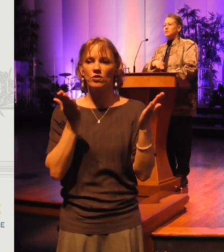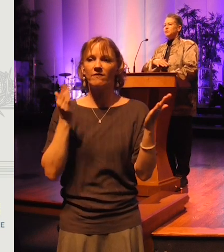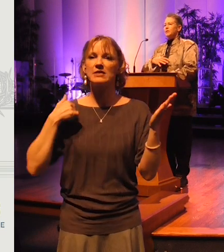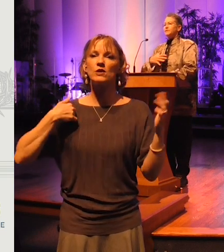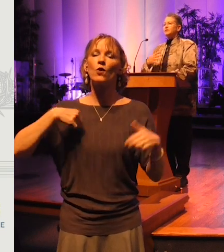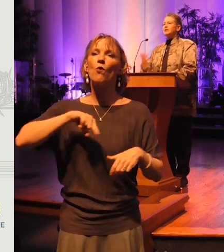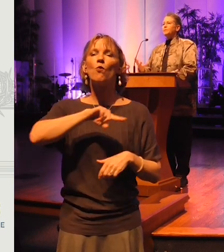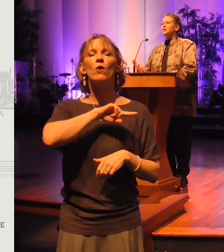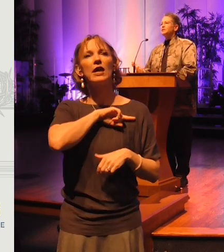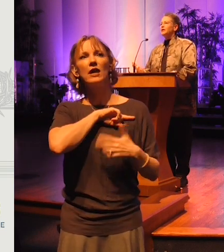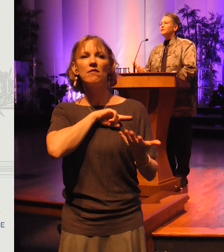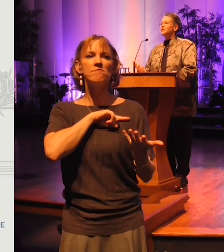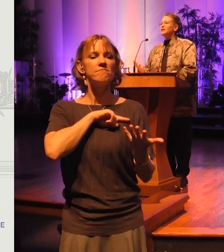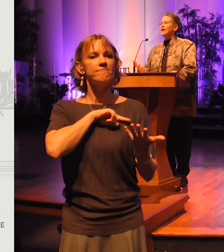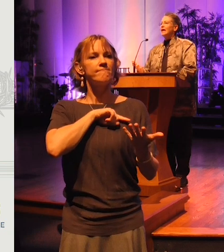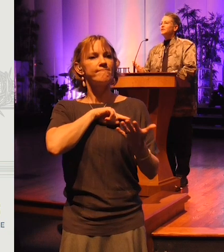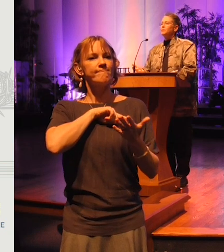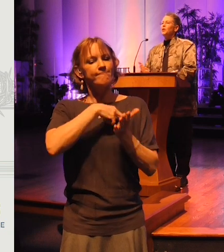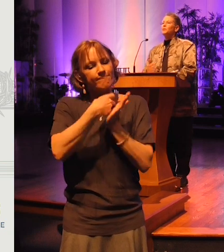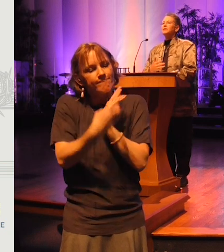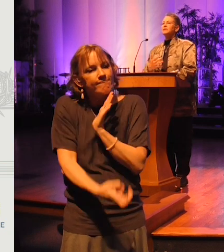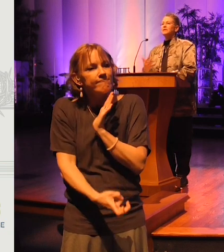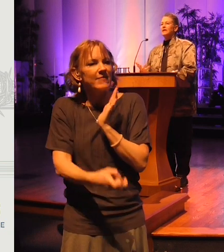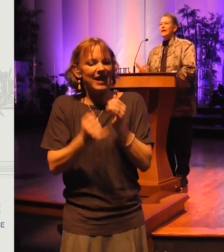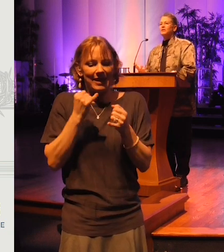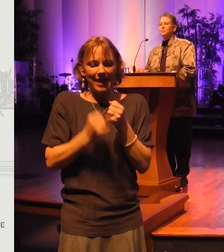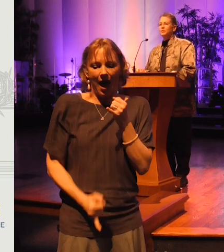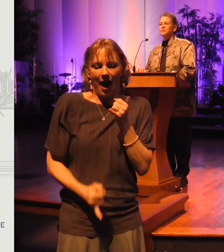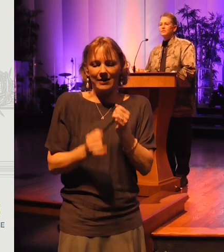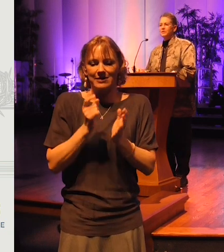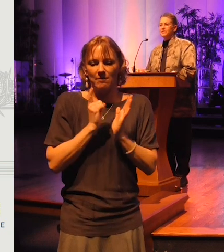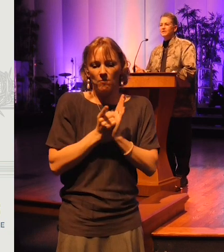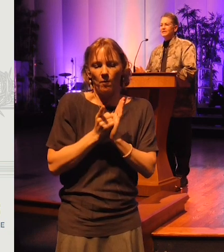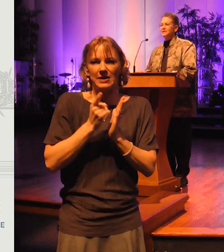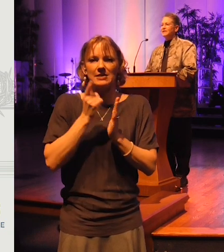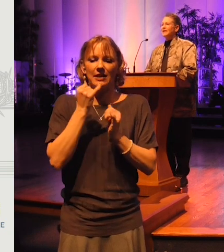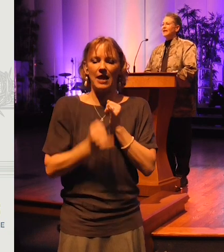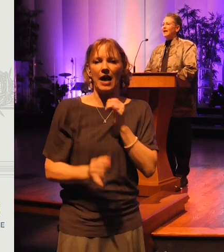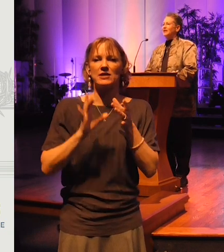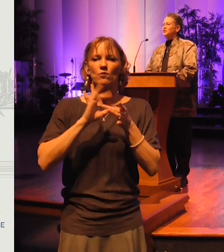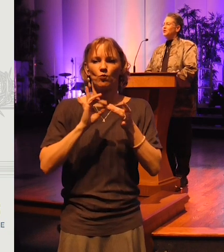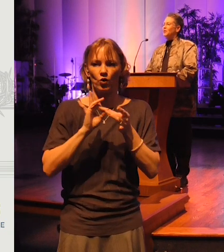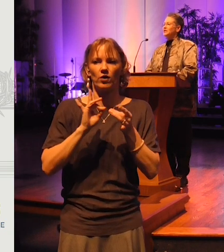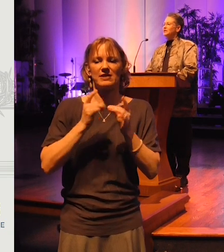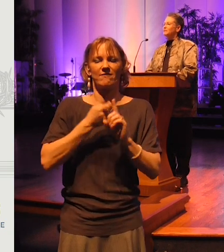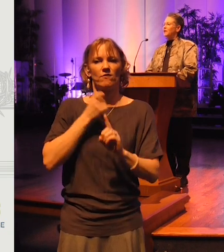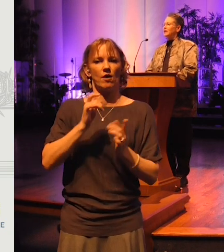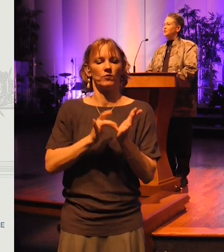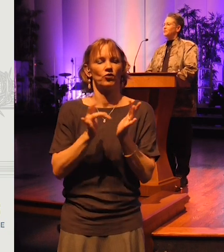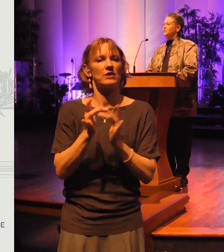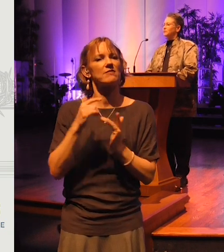steep ourselves in the last moments and the last words of Jesus and so I just invite you for a time